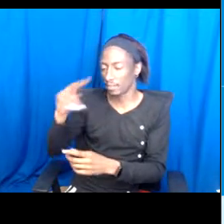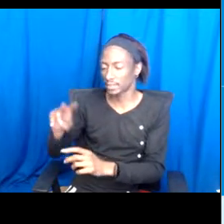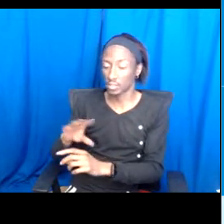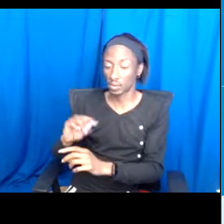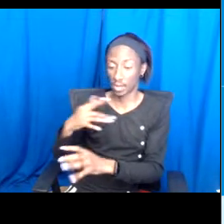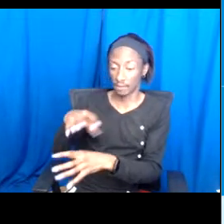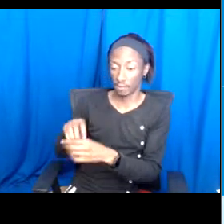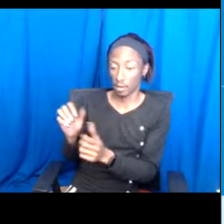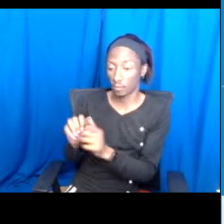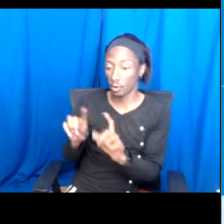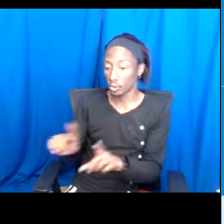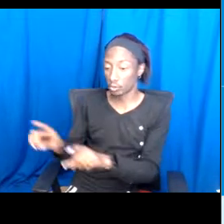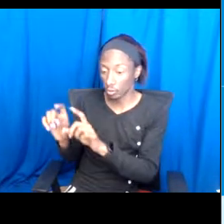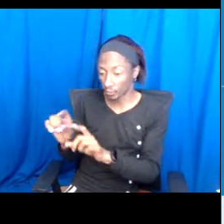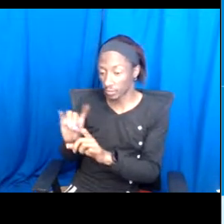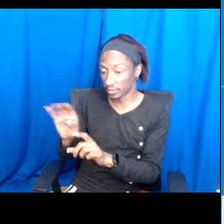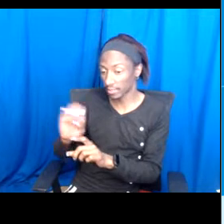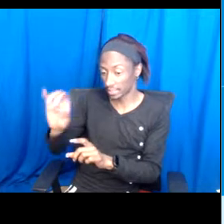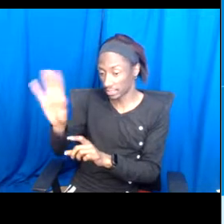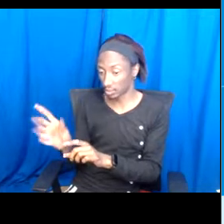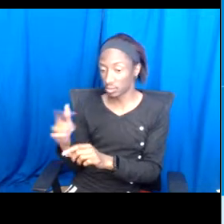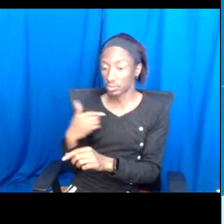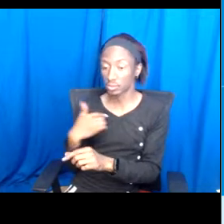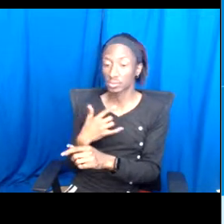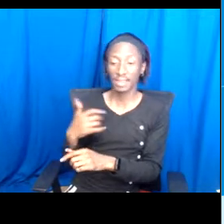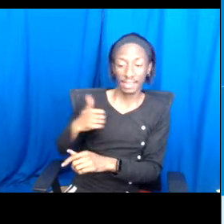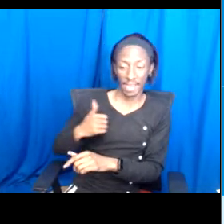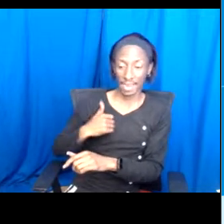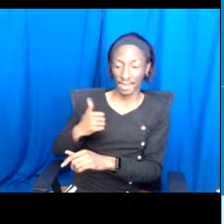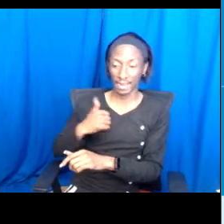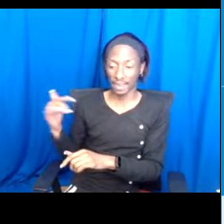where we'll fly from Canada to Florida and we'll keep track of everything we see.